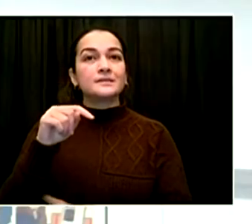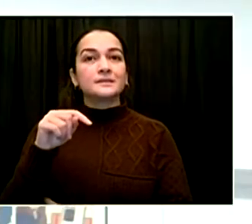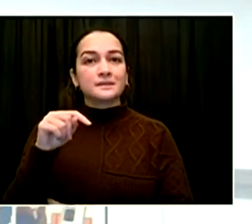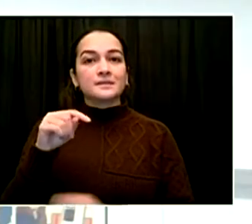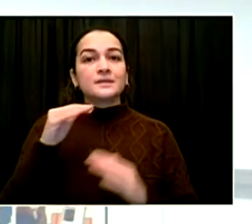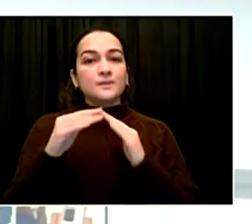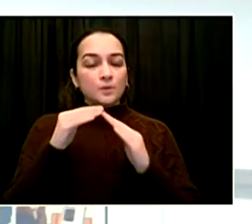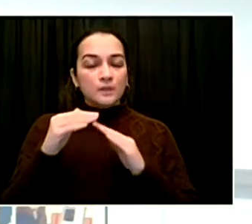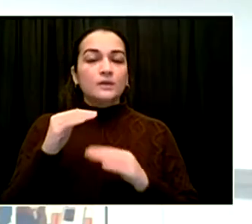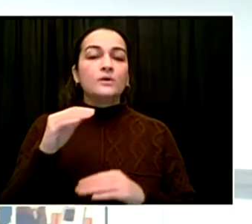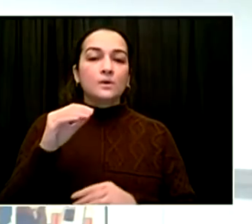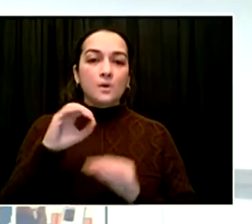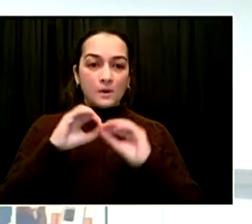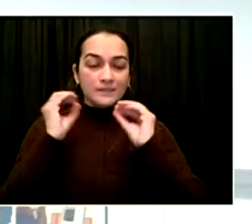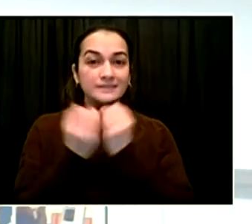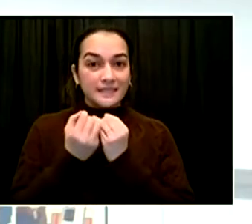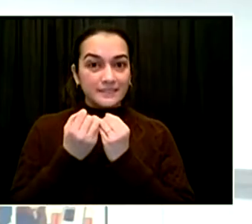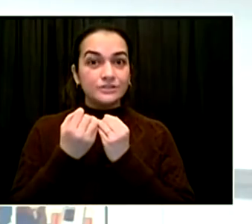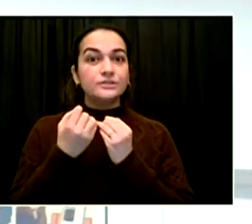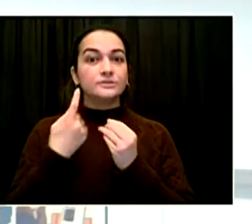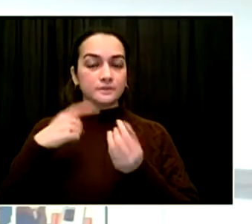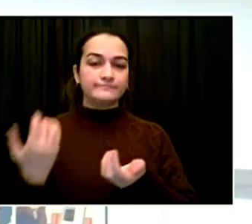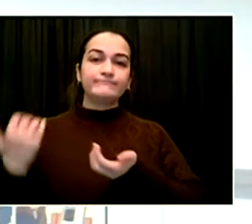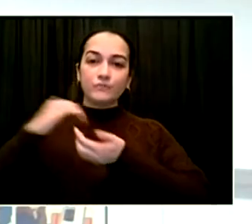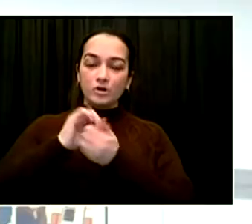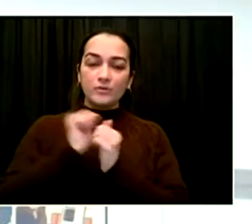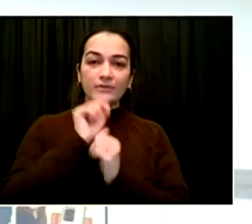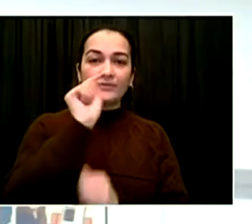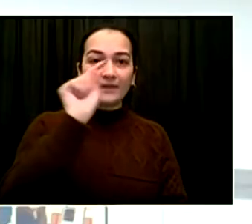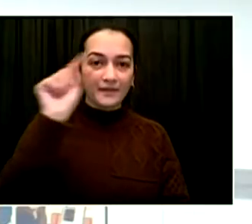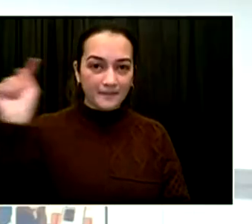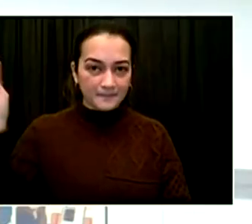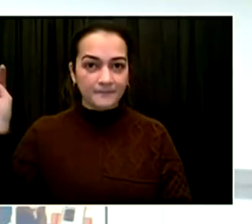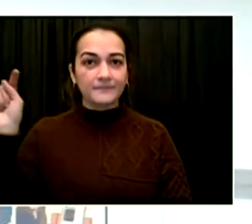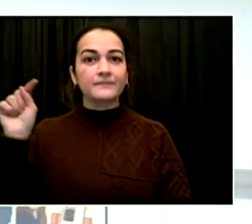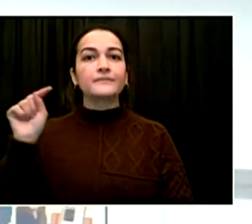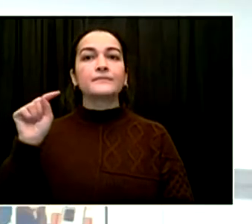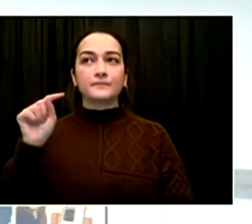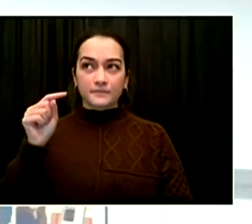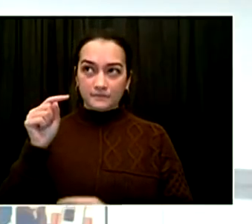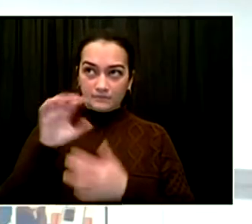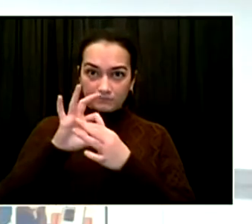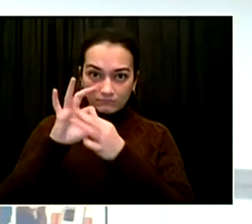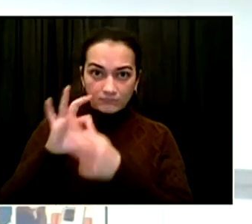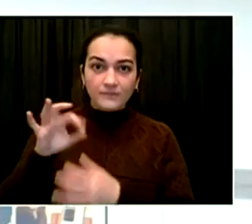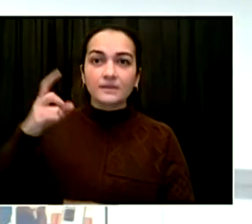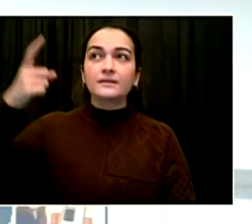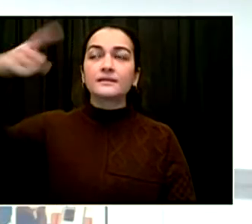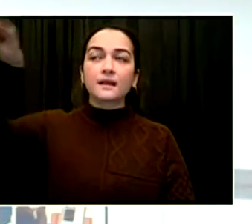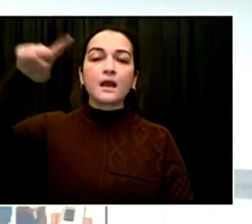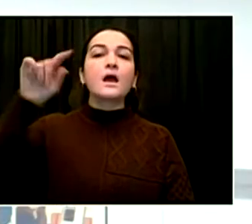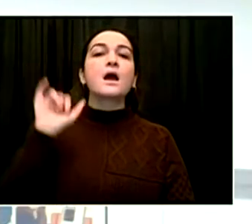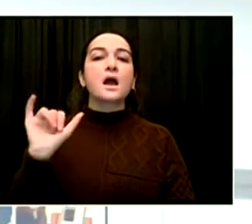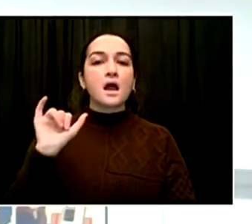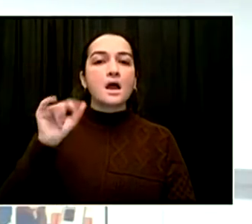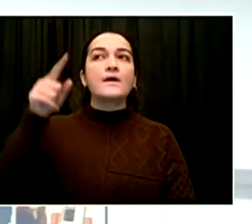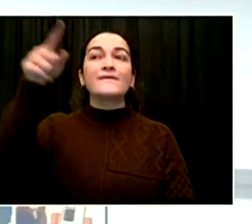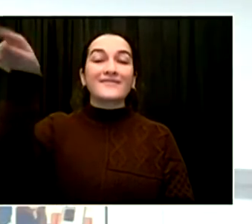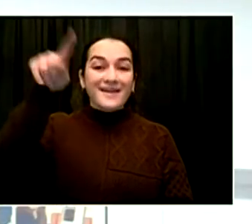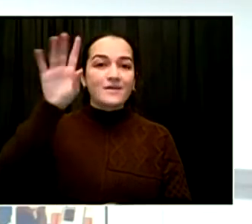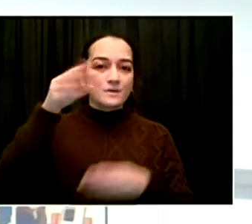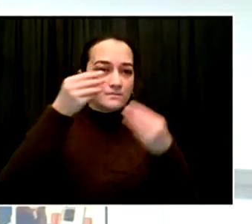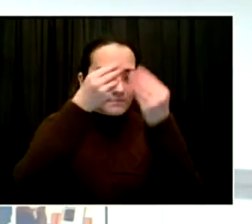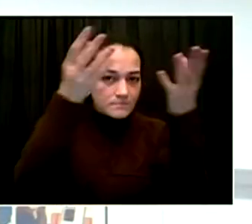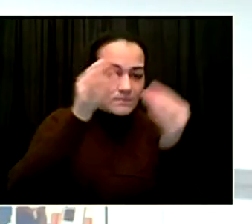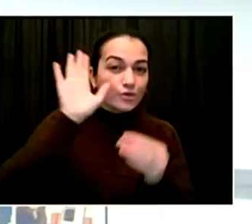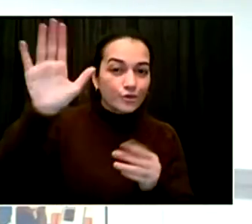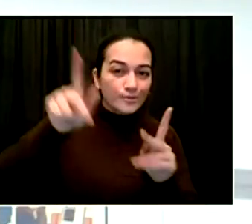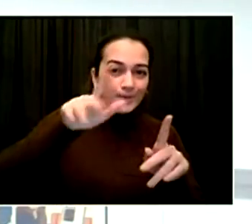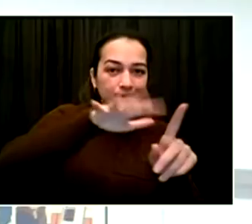A ROBIN ROBUST NETWORK WITH